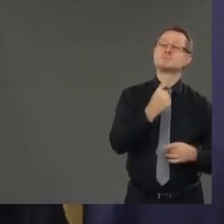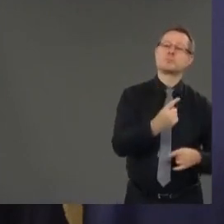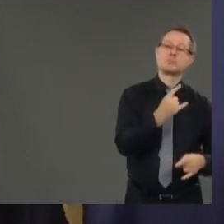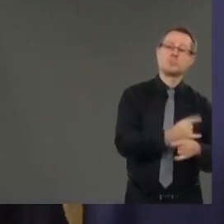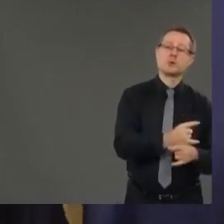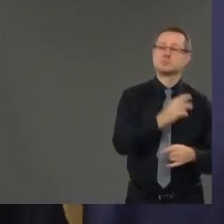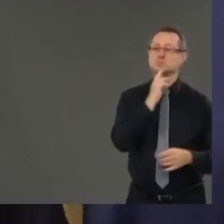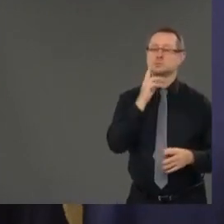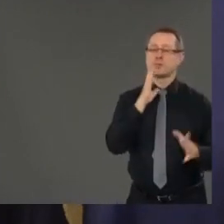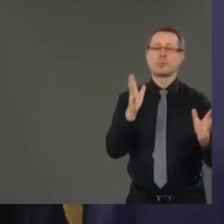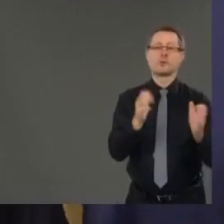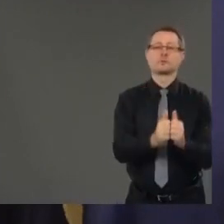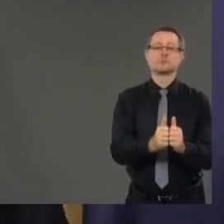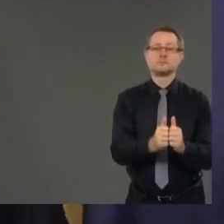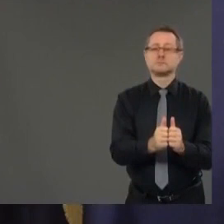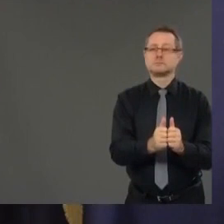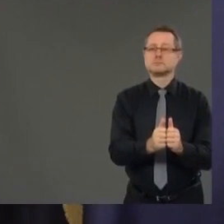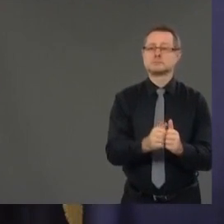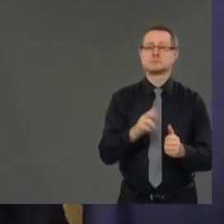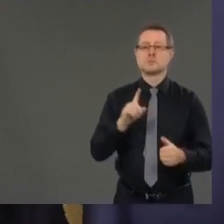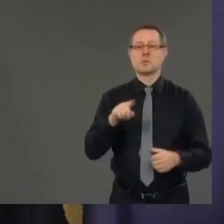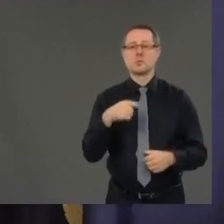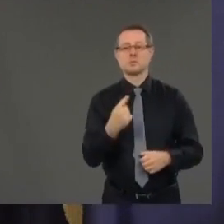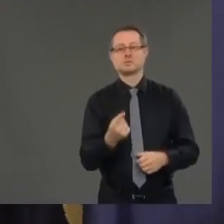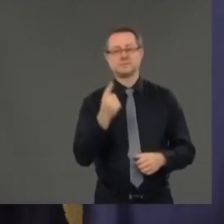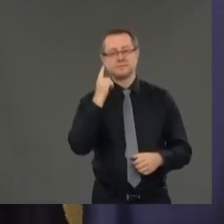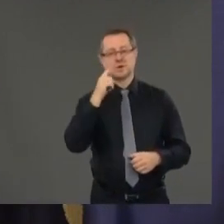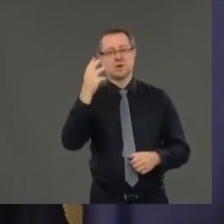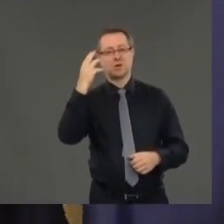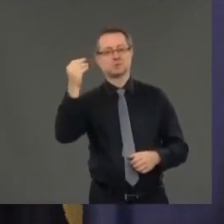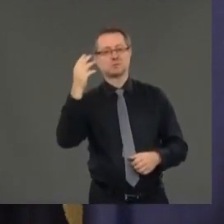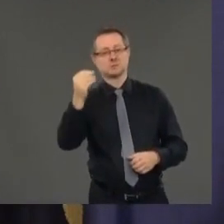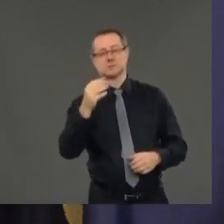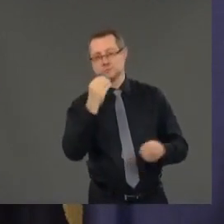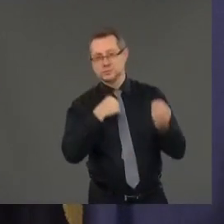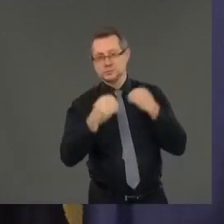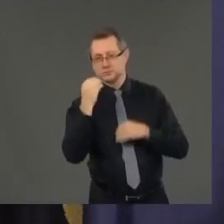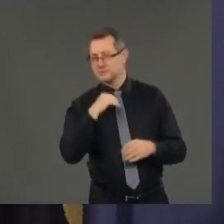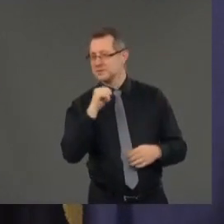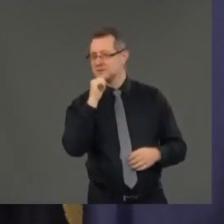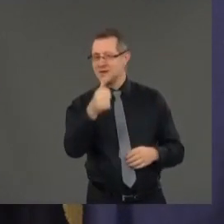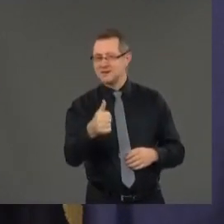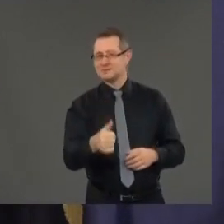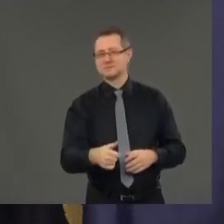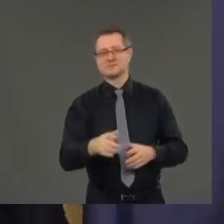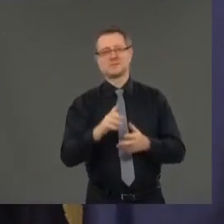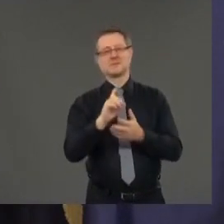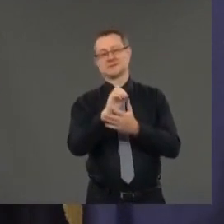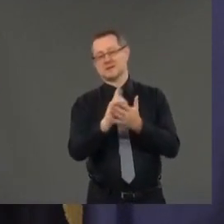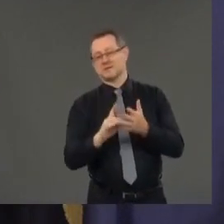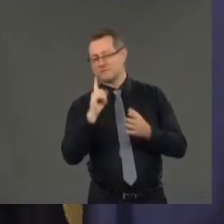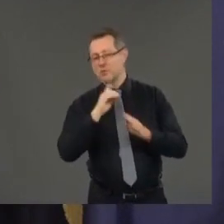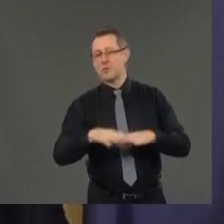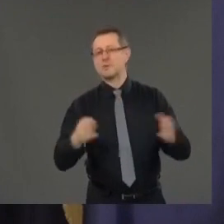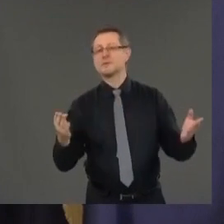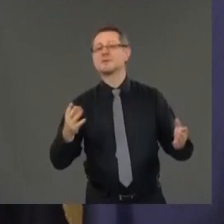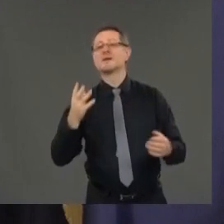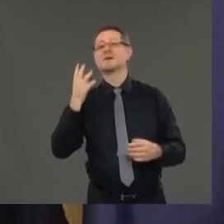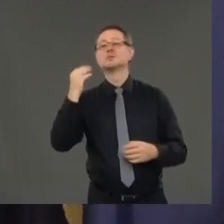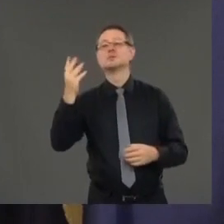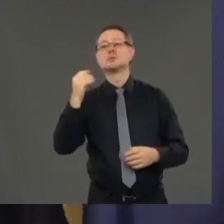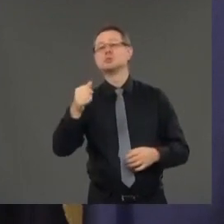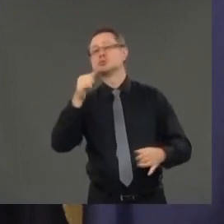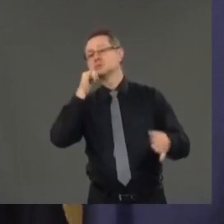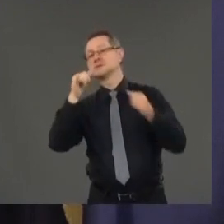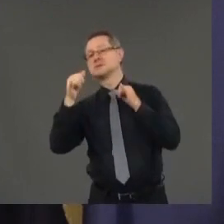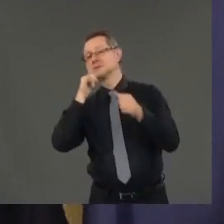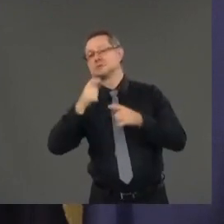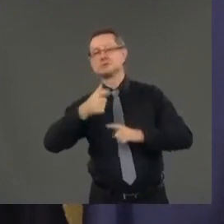RESTAURANTS.